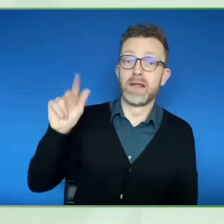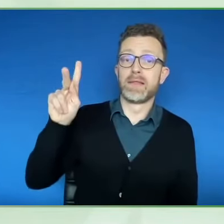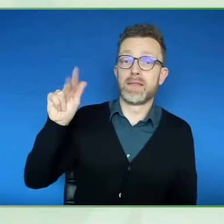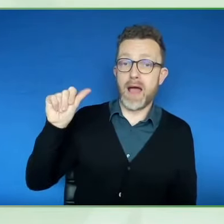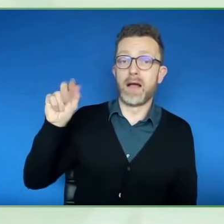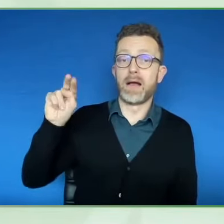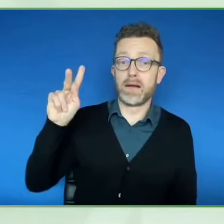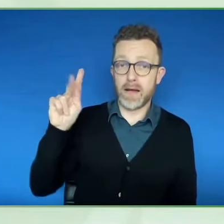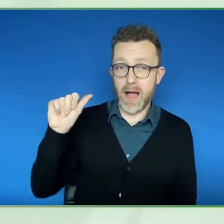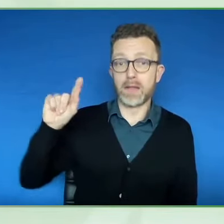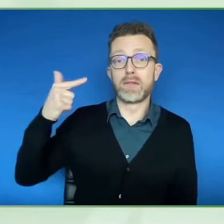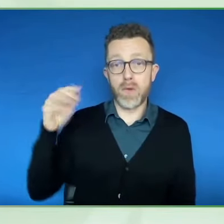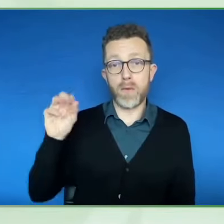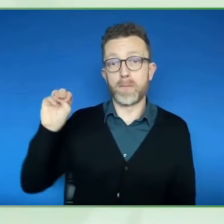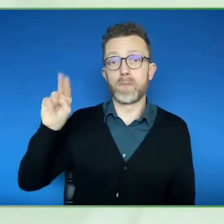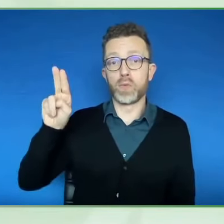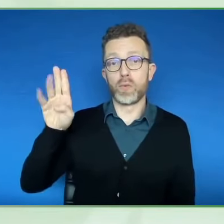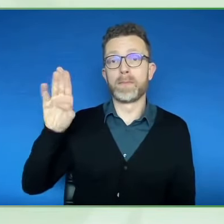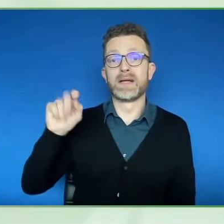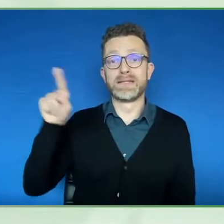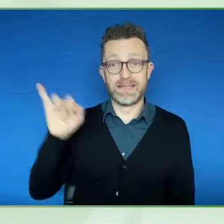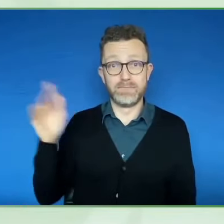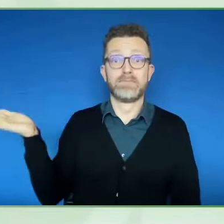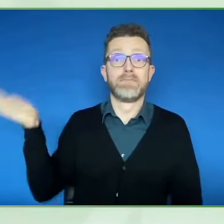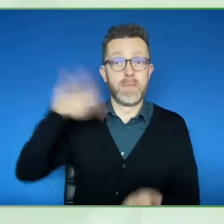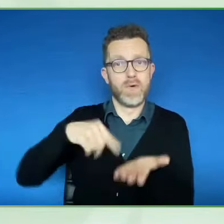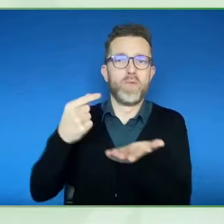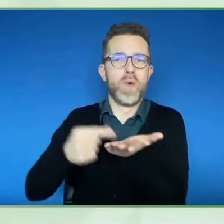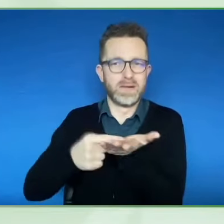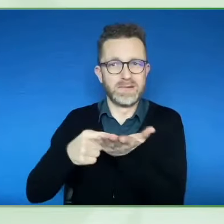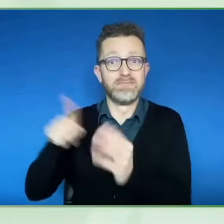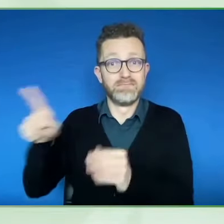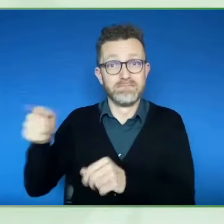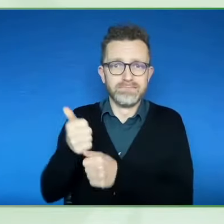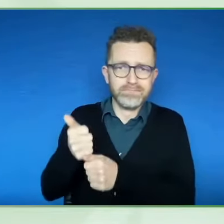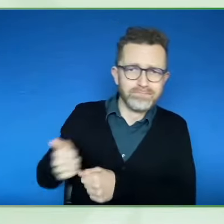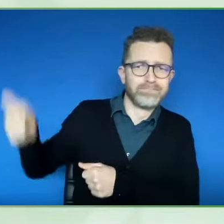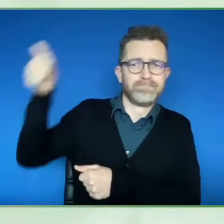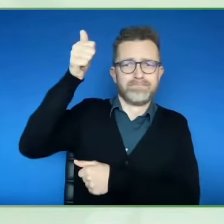politicisation of persons with disabilities in sub-Saharan Africa.